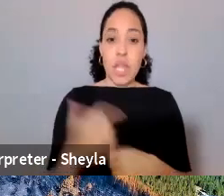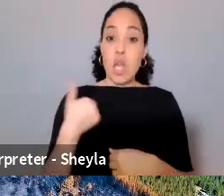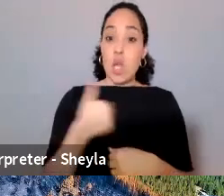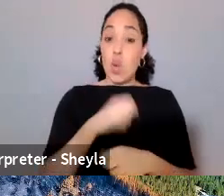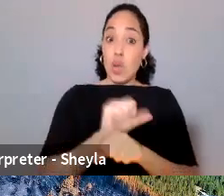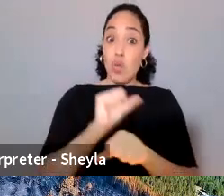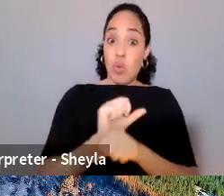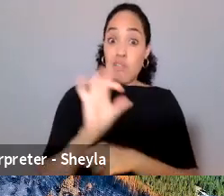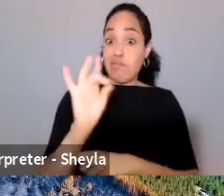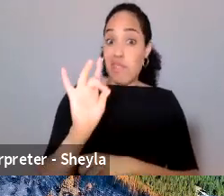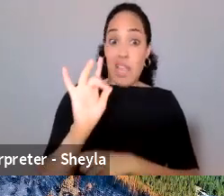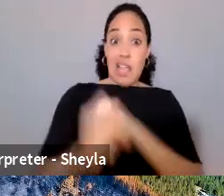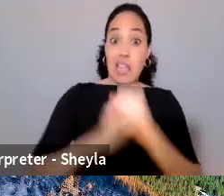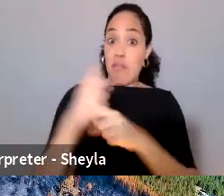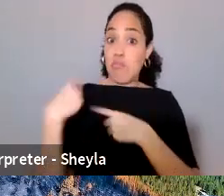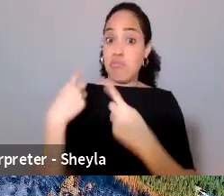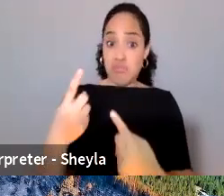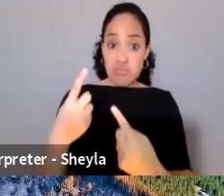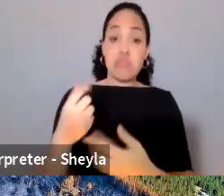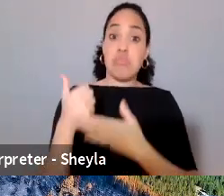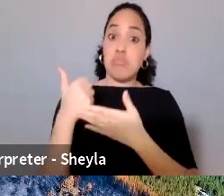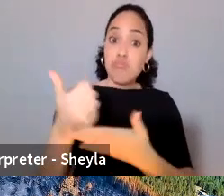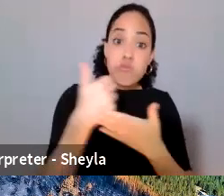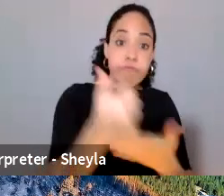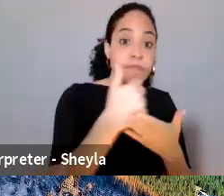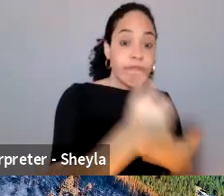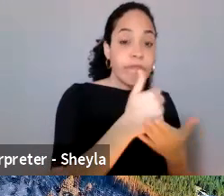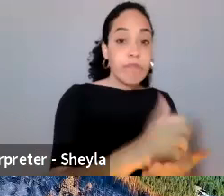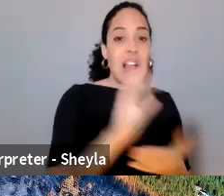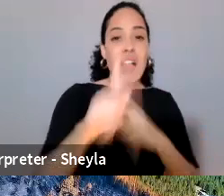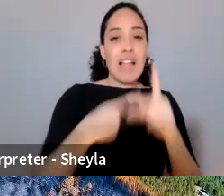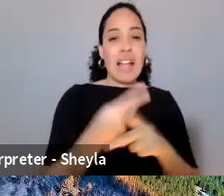assistance ongoing support we have over partner or 40 partner organizations including insurance